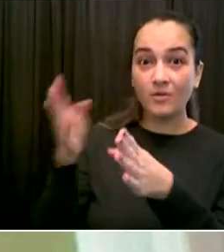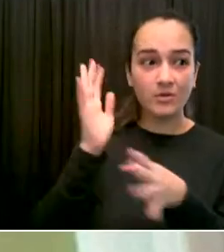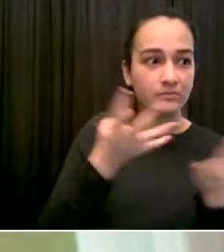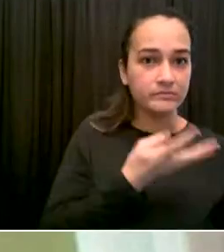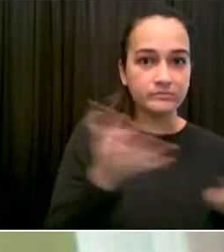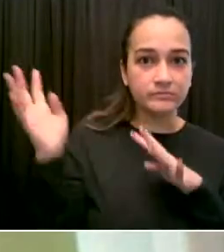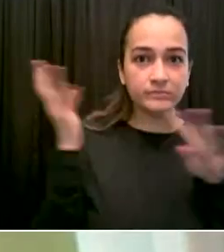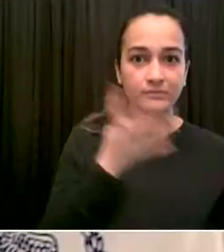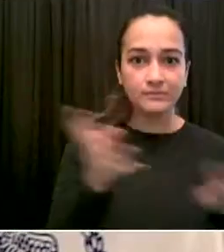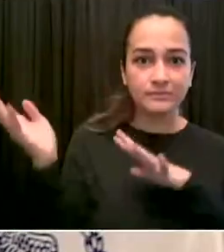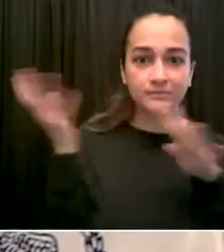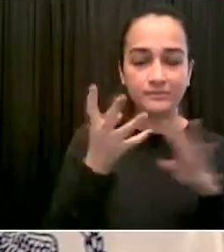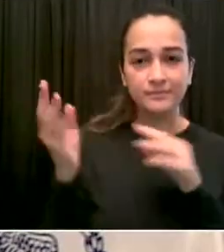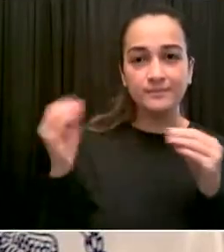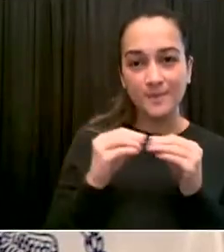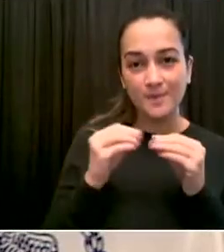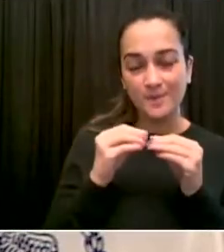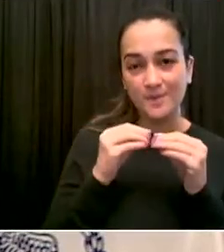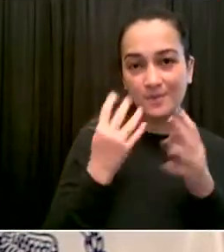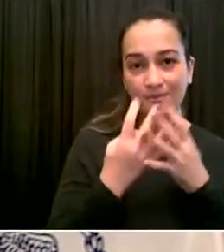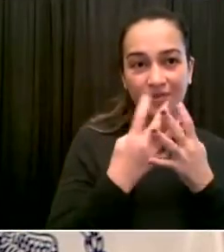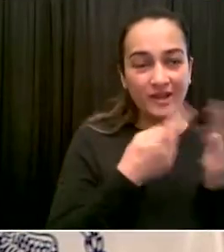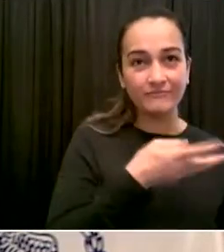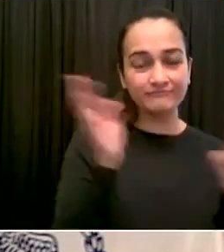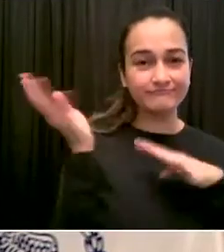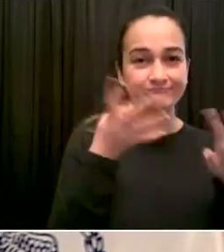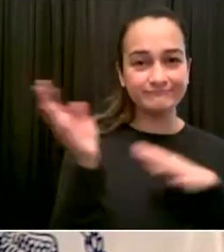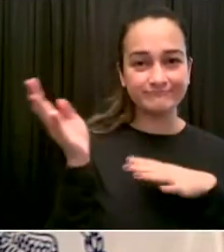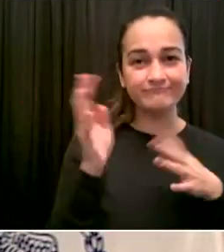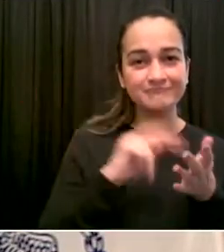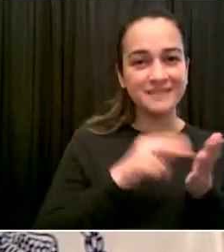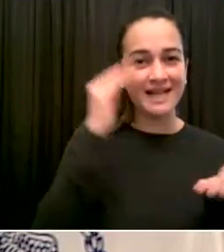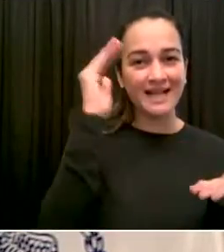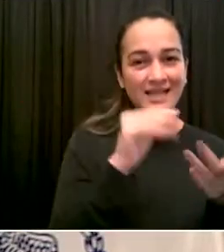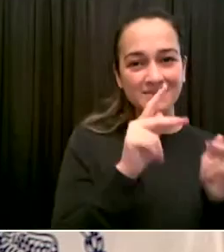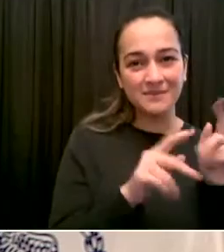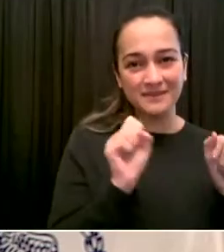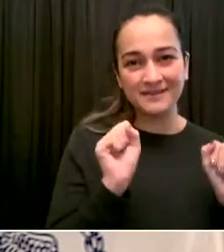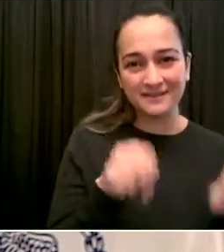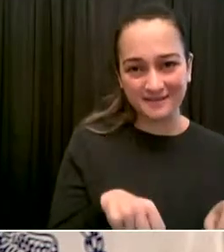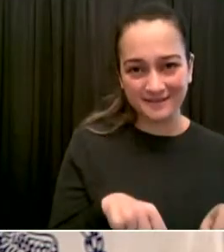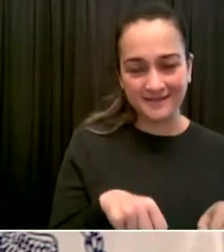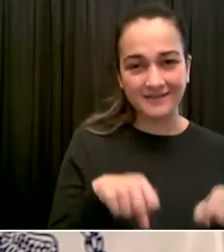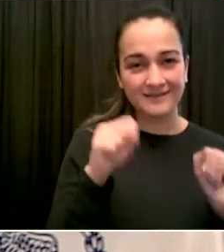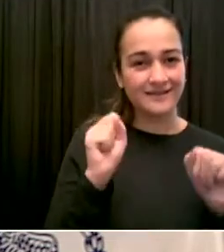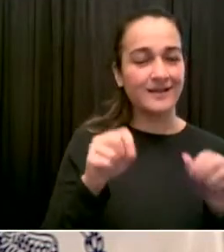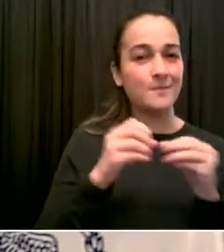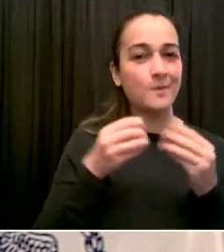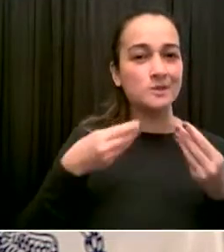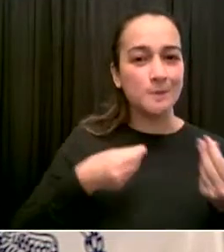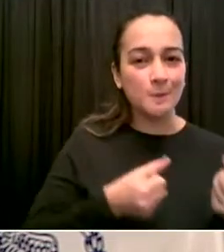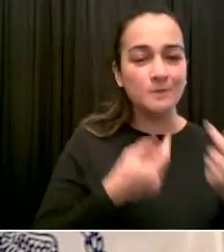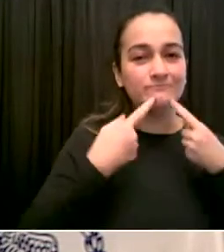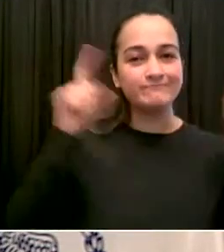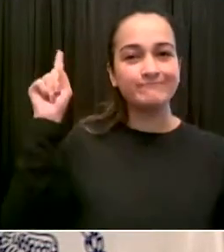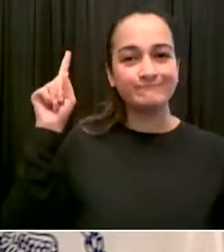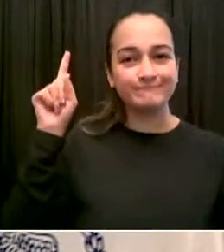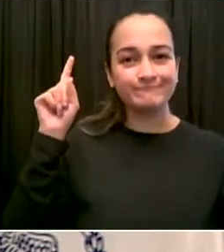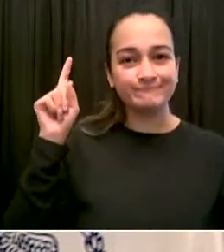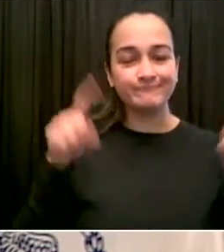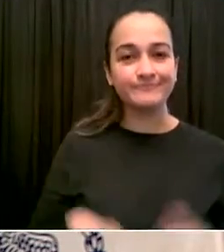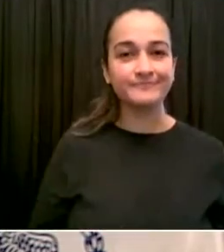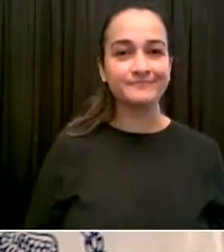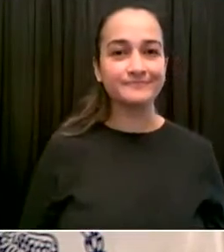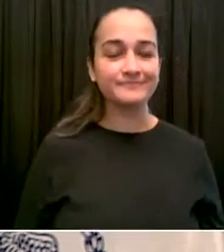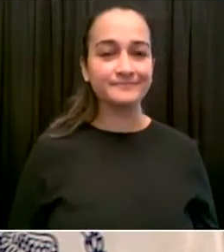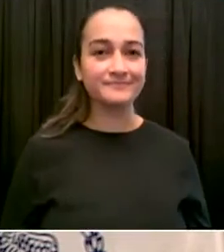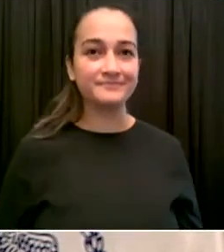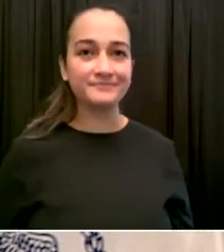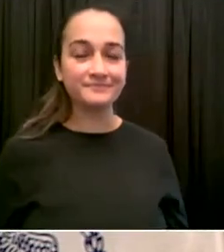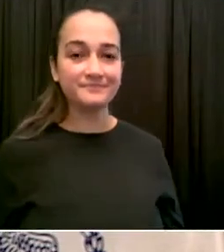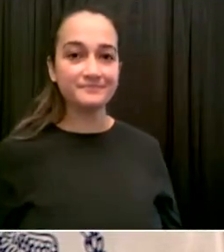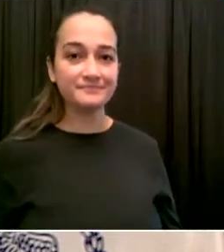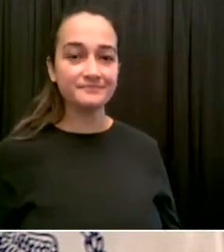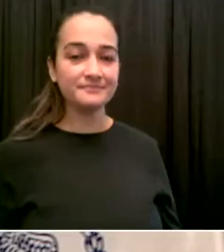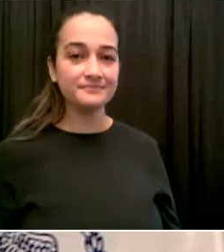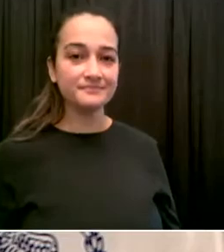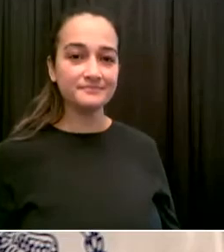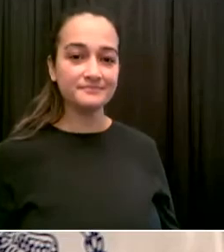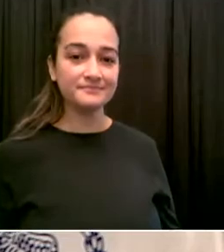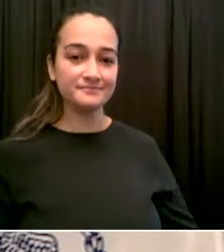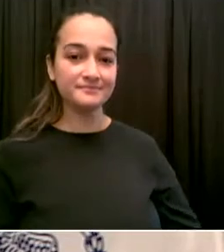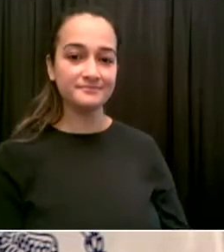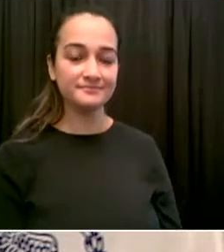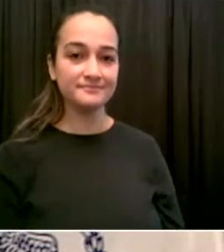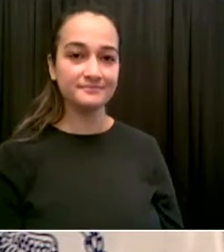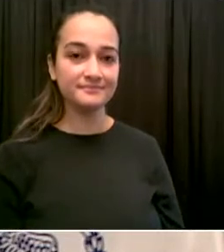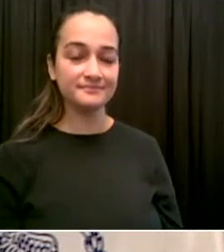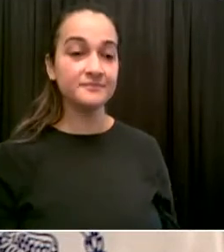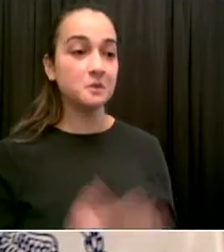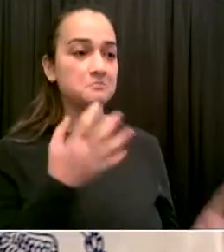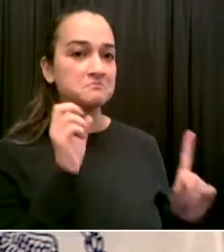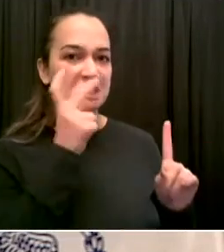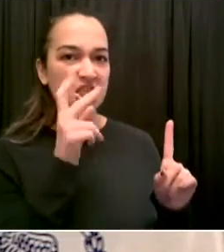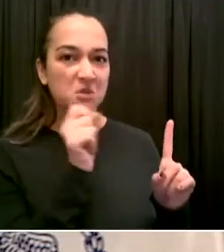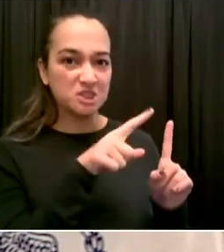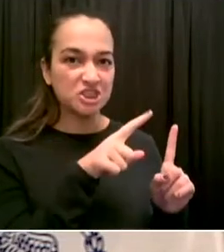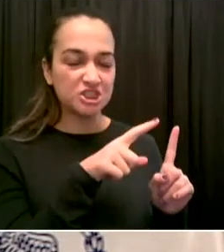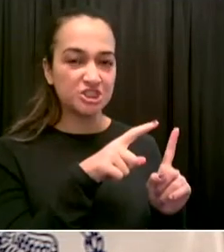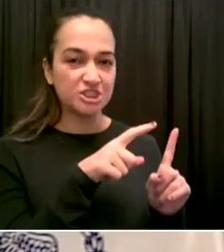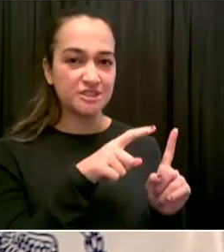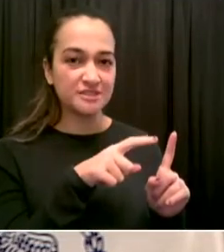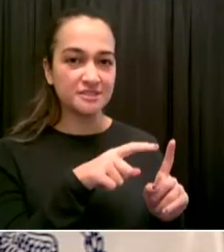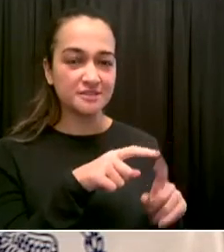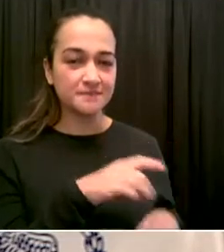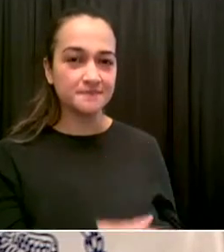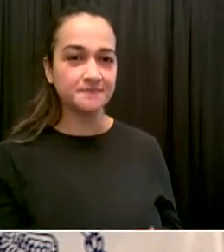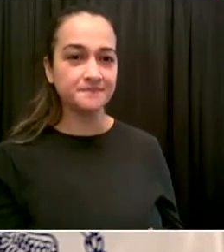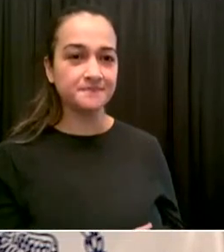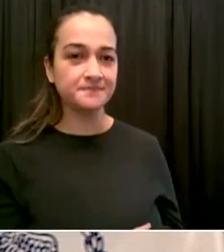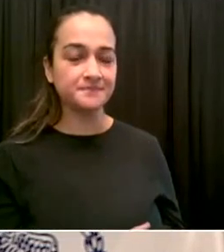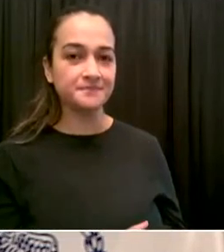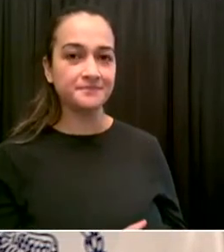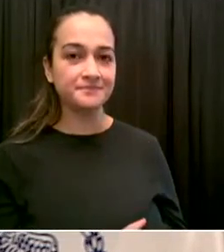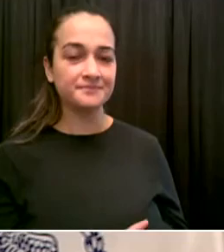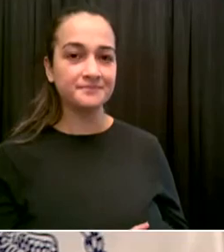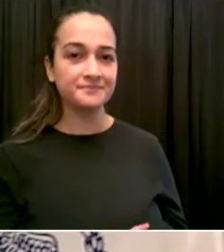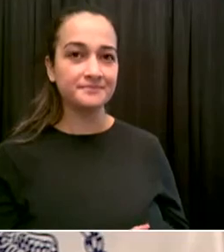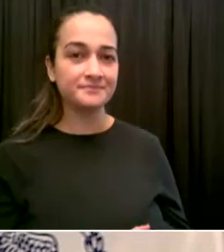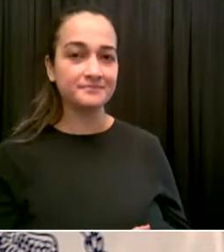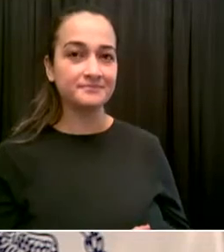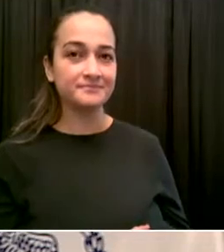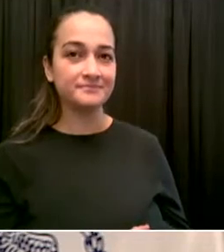IT IS A WHOLE BUNCH OF THINGS.